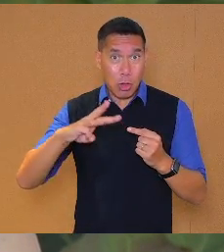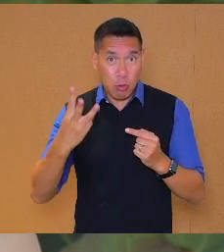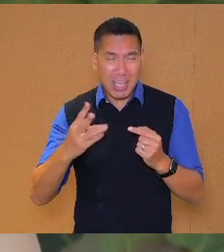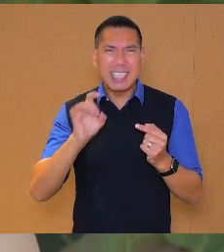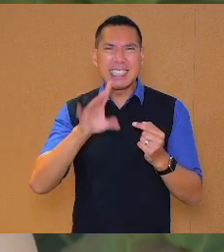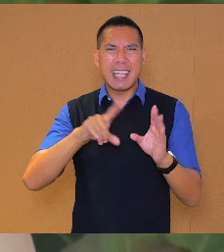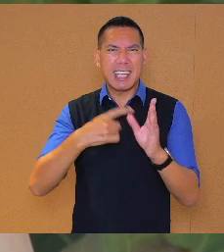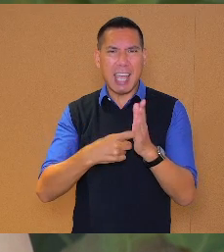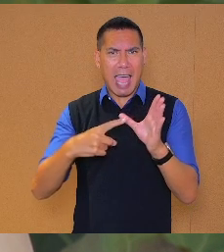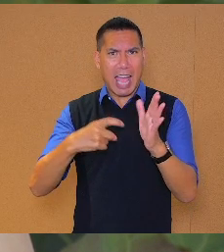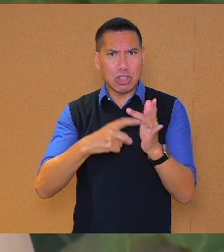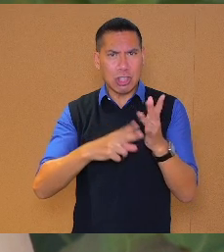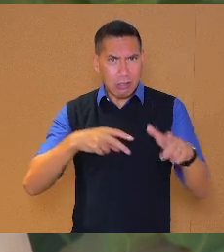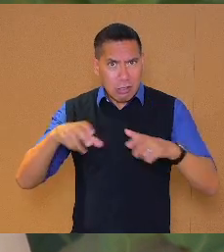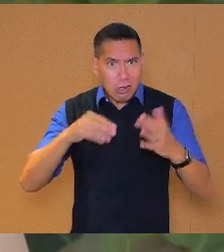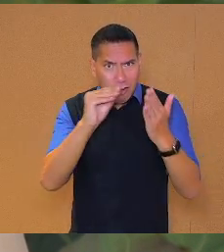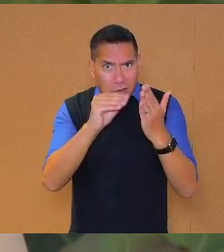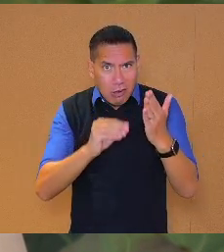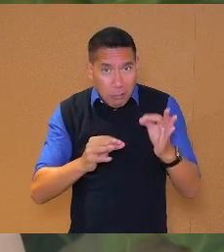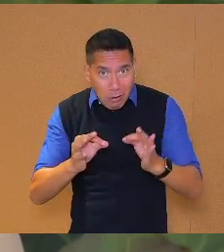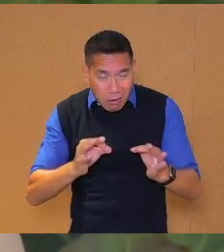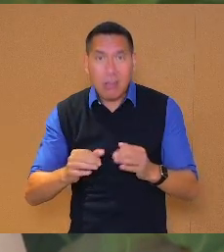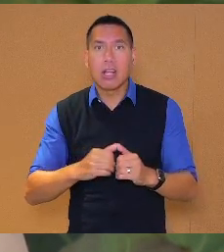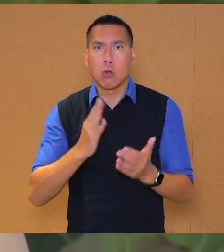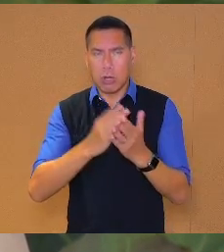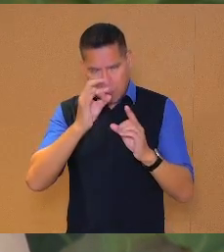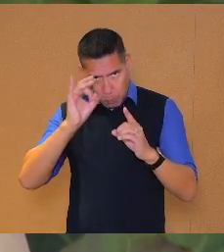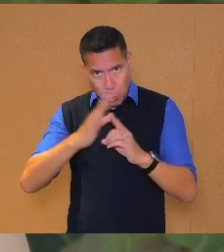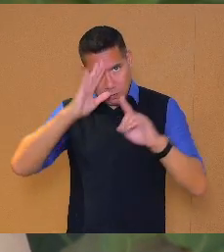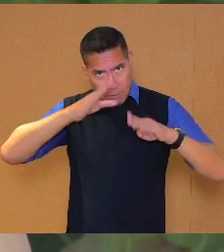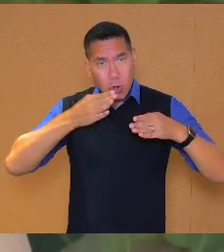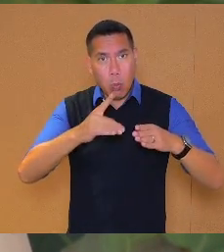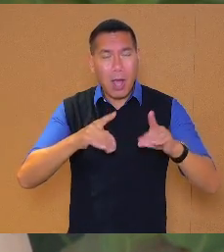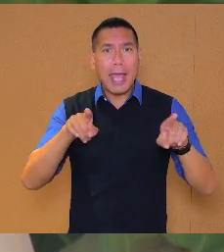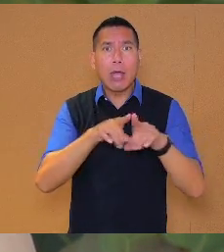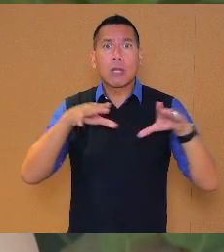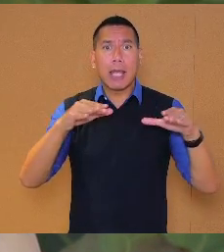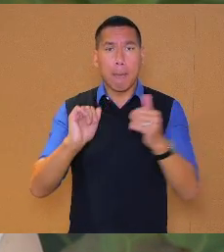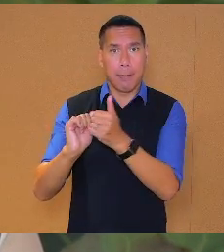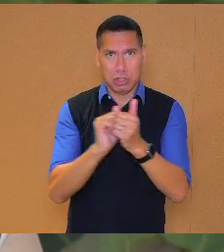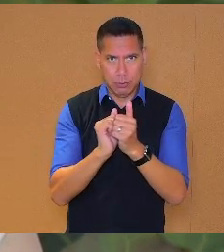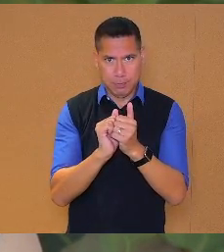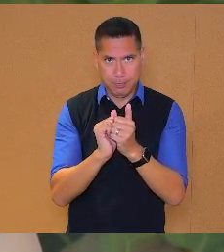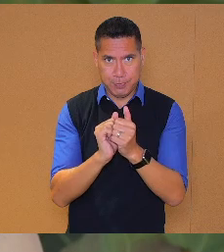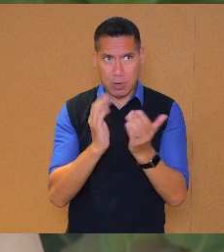is critical that we maintain our impact and focus on equity and partnerships. We will try to listen and